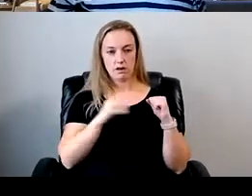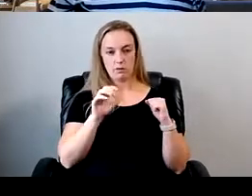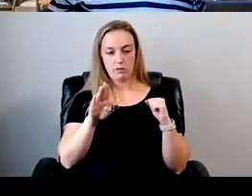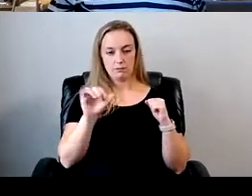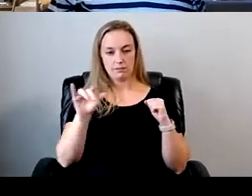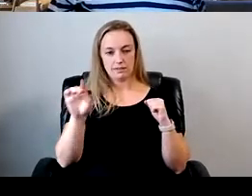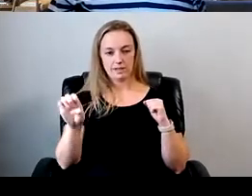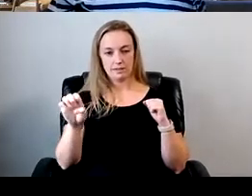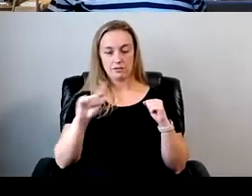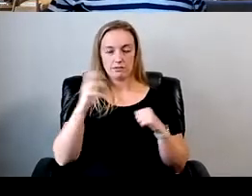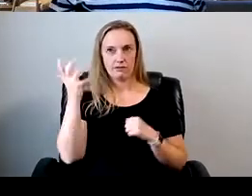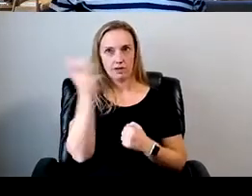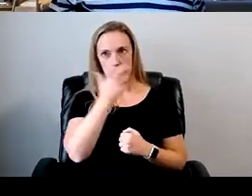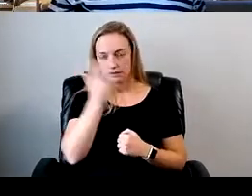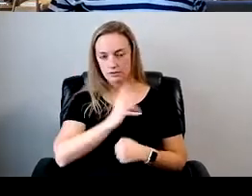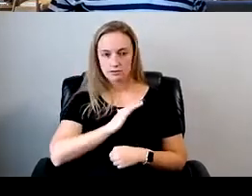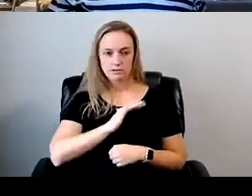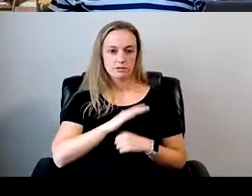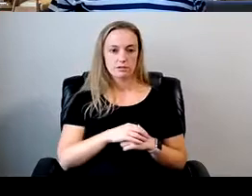And it was fabulous. Yeah, she's great.